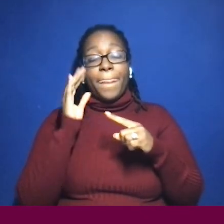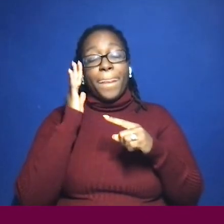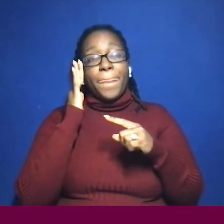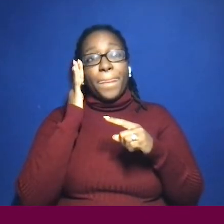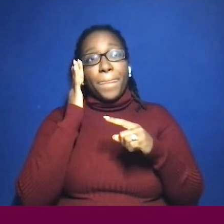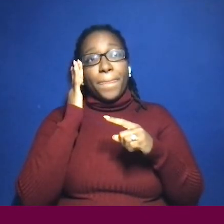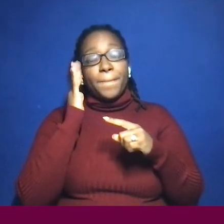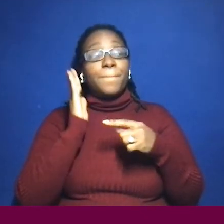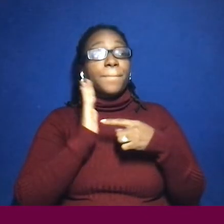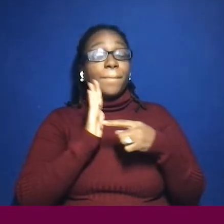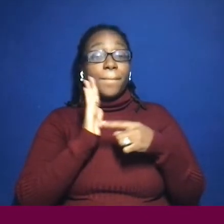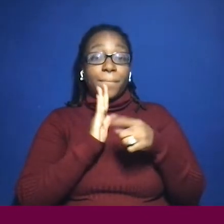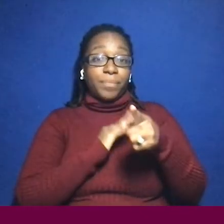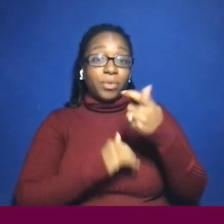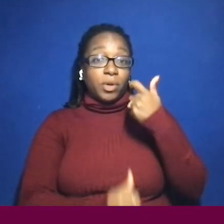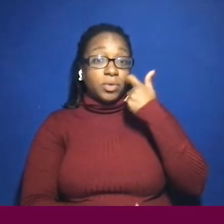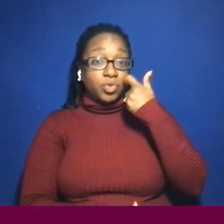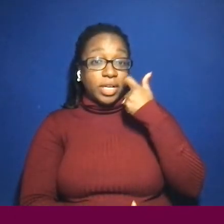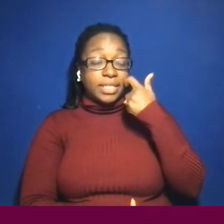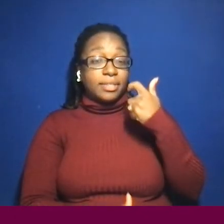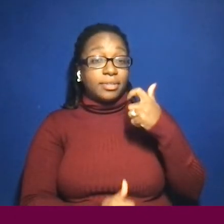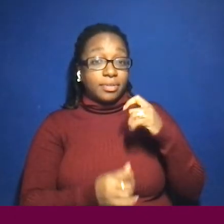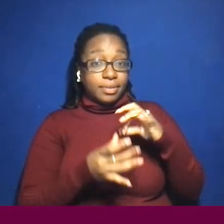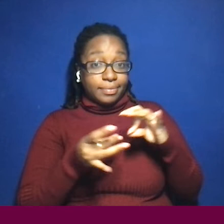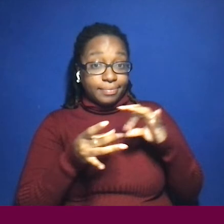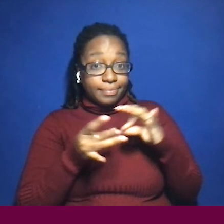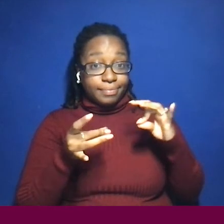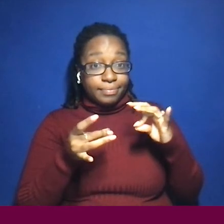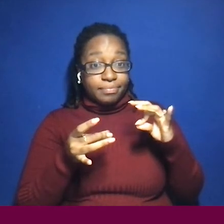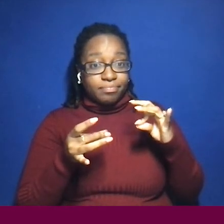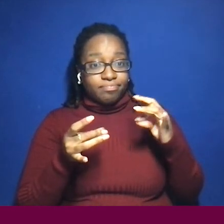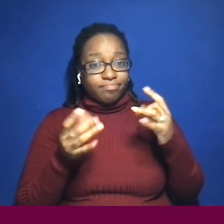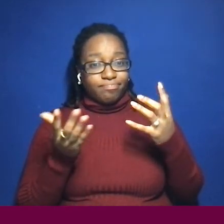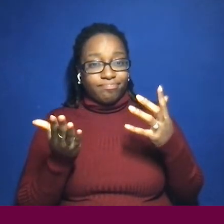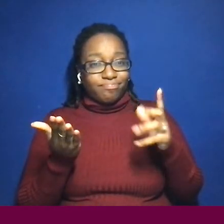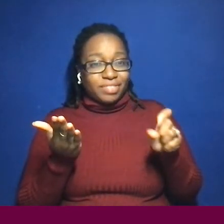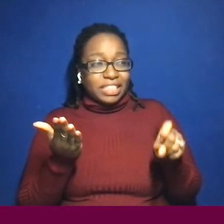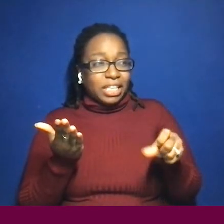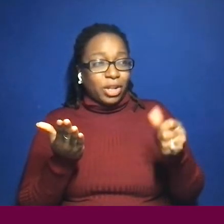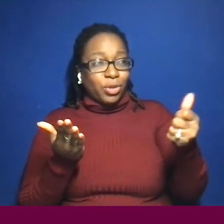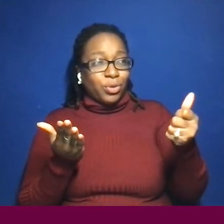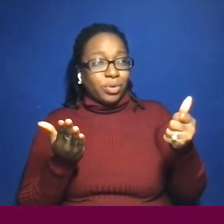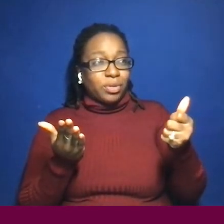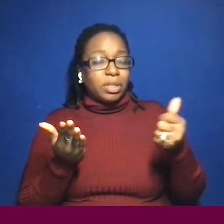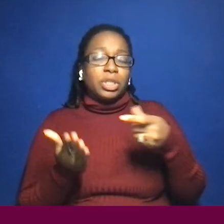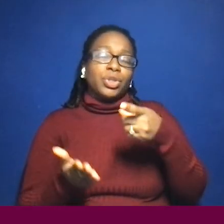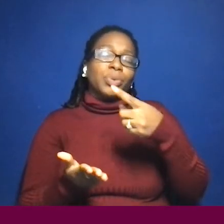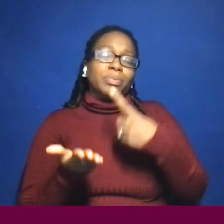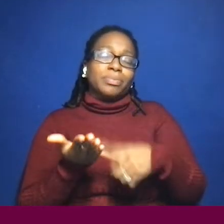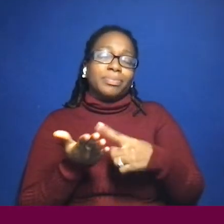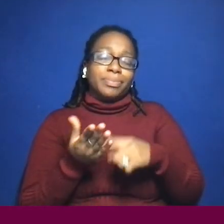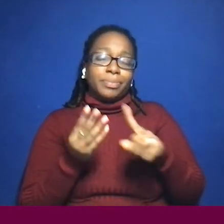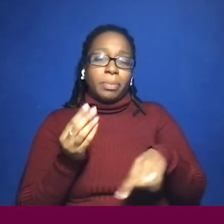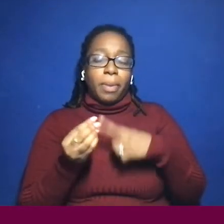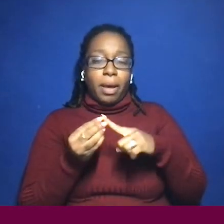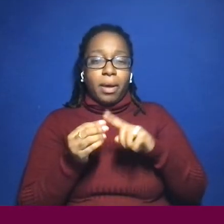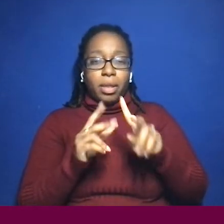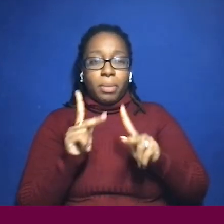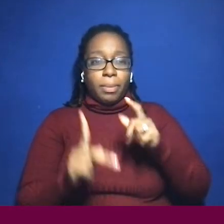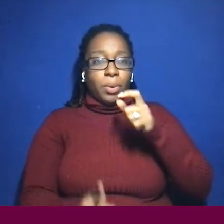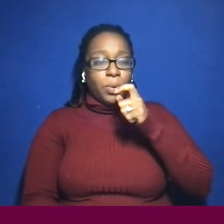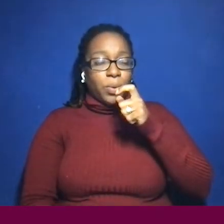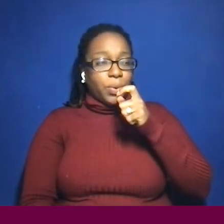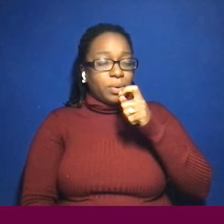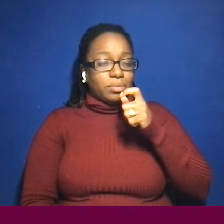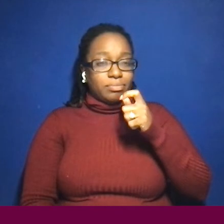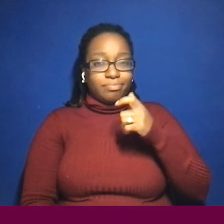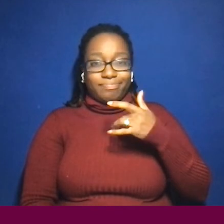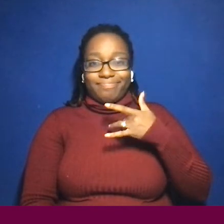the examples that you just gave, where you talked about the people who are disproportionately